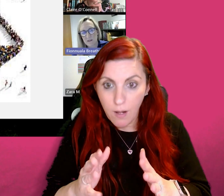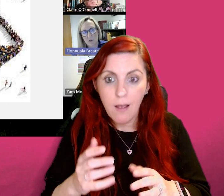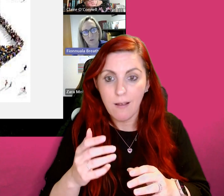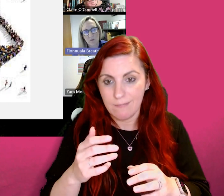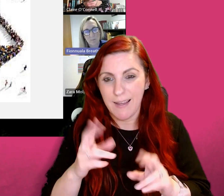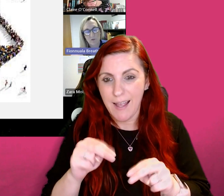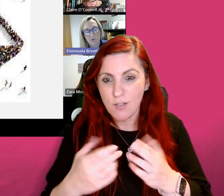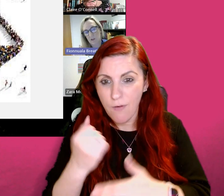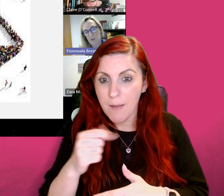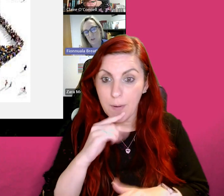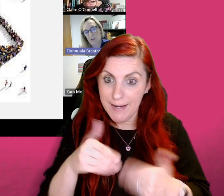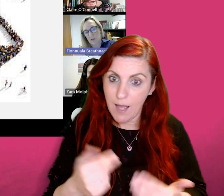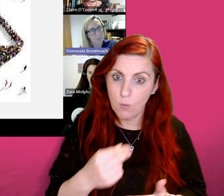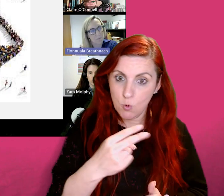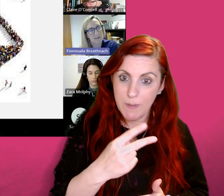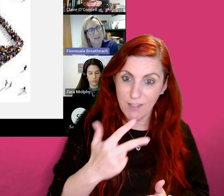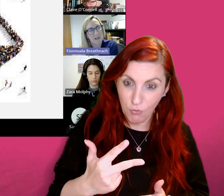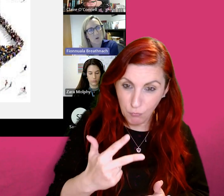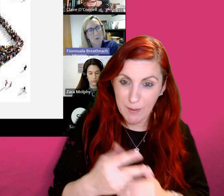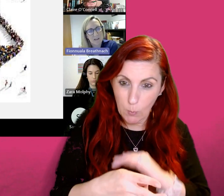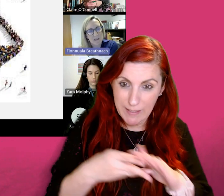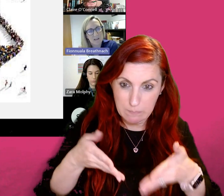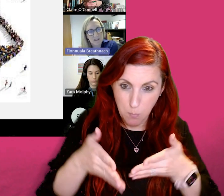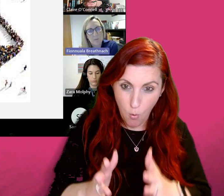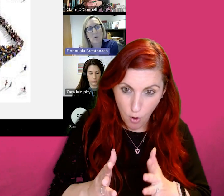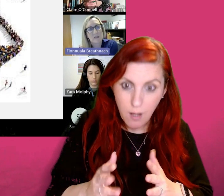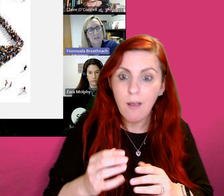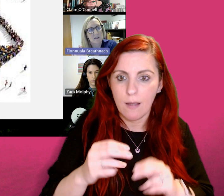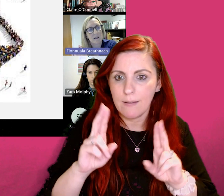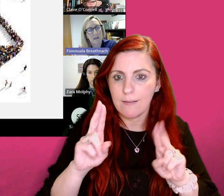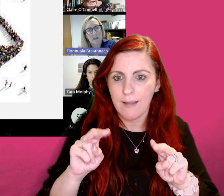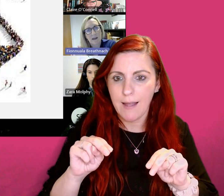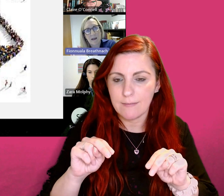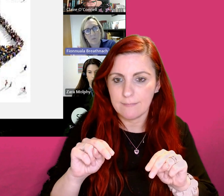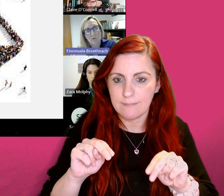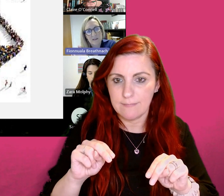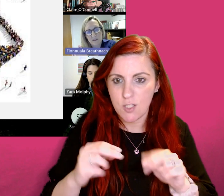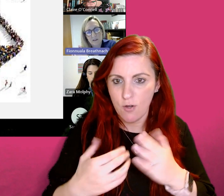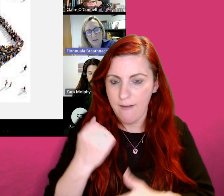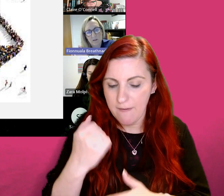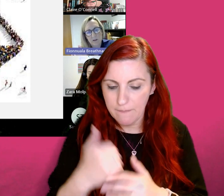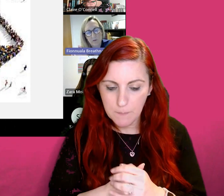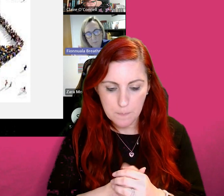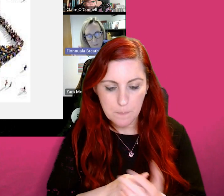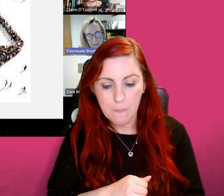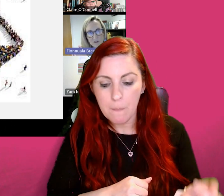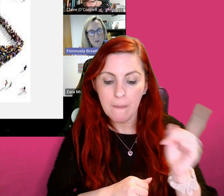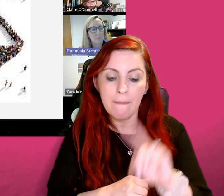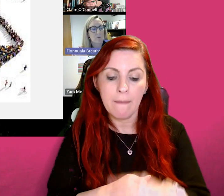then so for for patients with diabetes Well disappointingly um risk for patients with typ